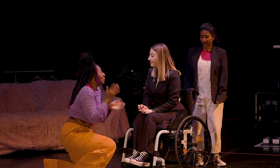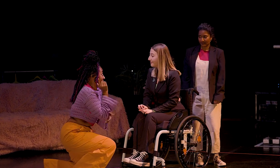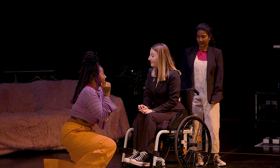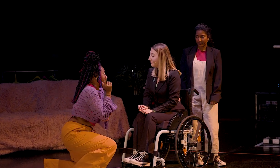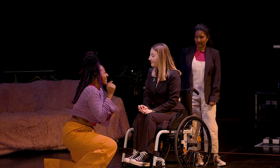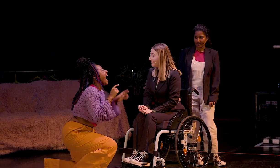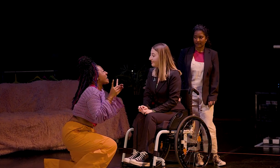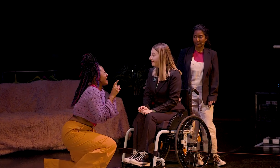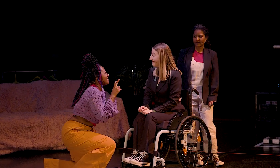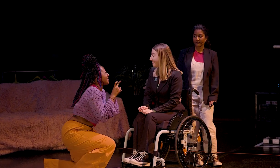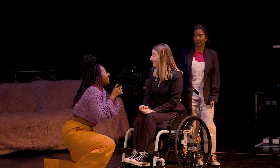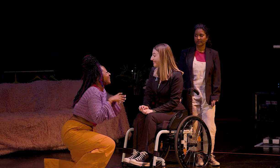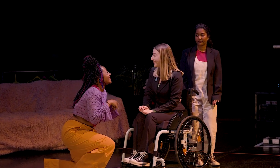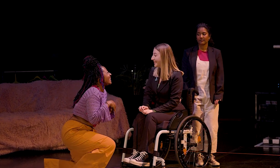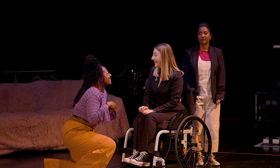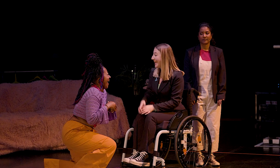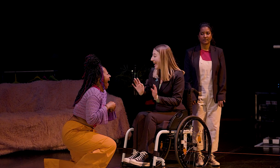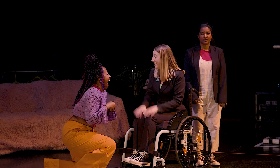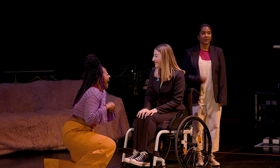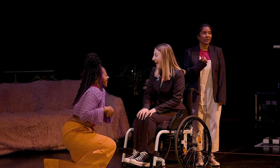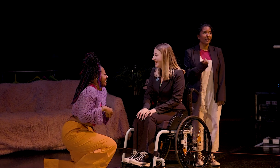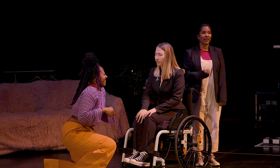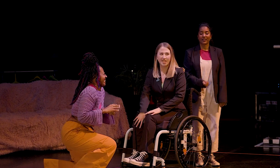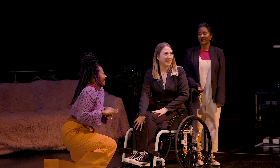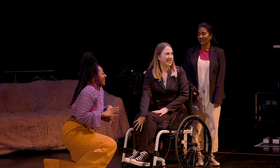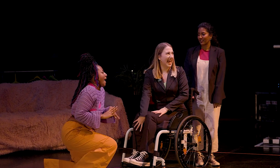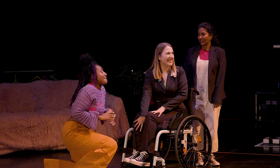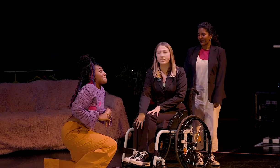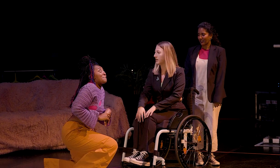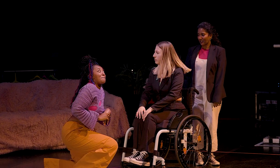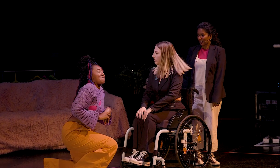short speech and couple of quick photos. - Yeah, fine. She tilts her head.